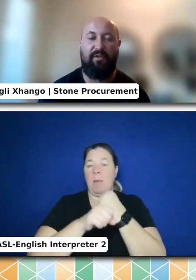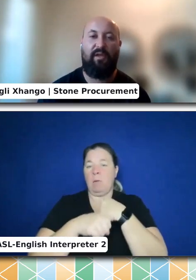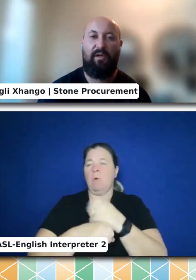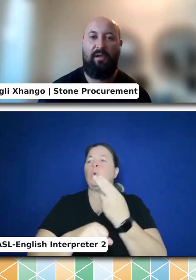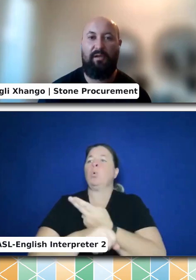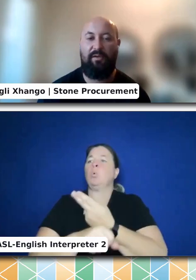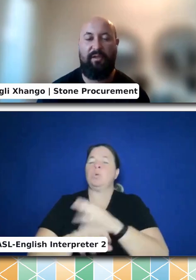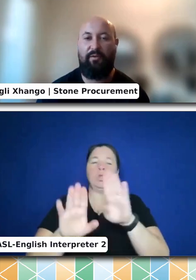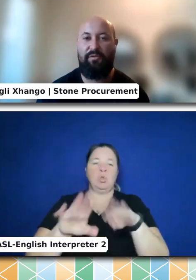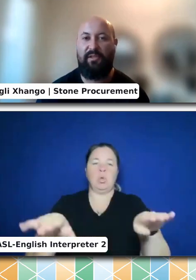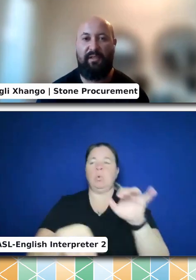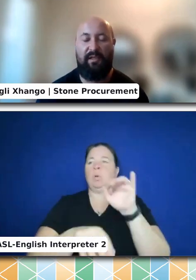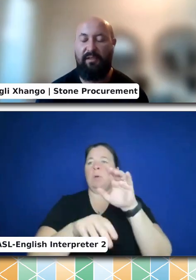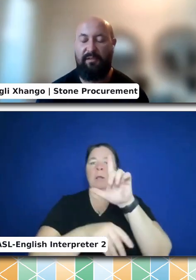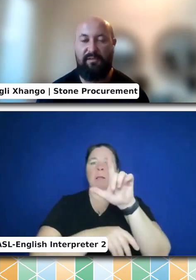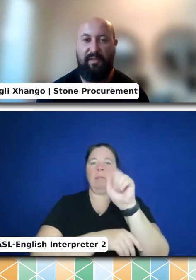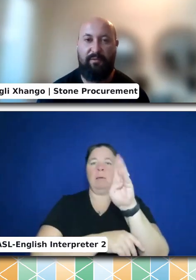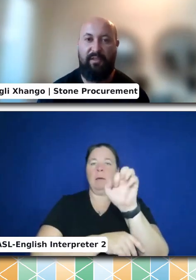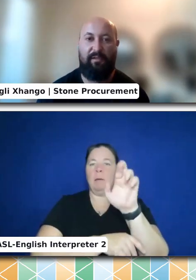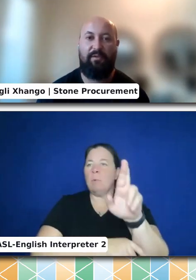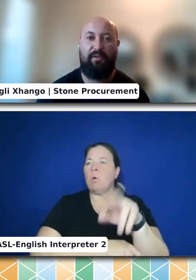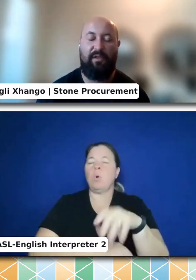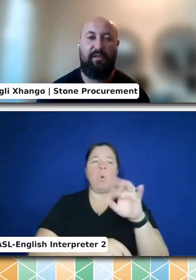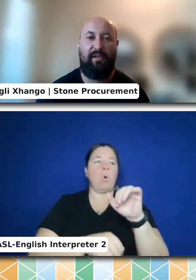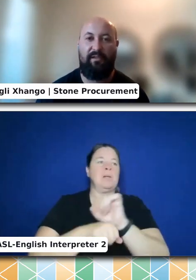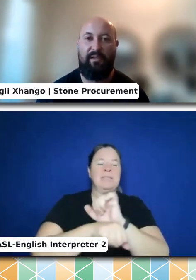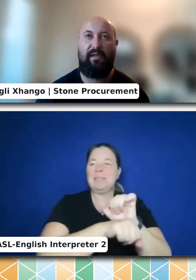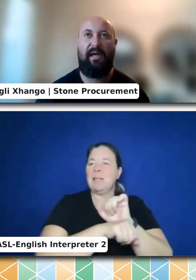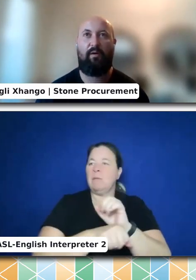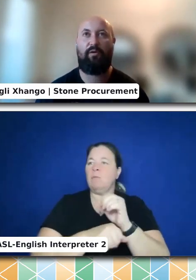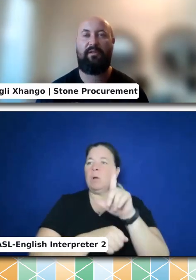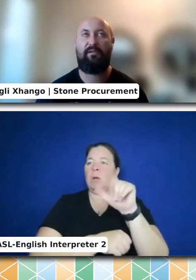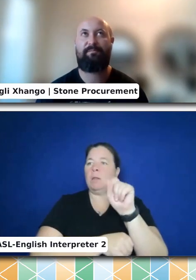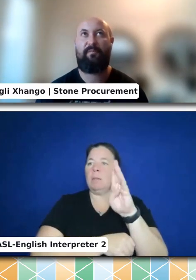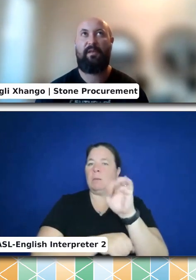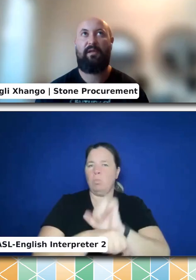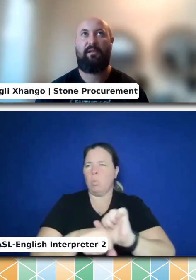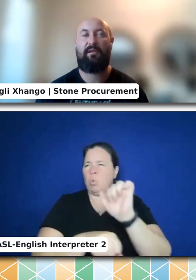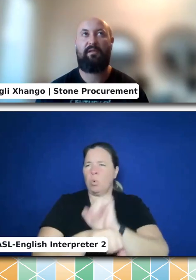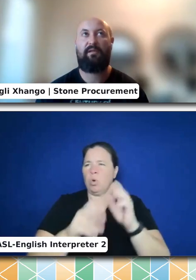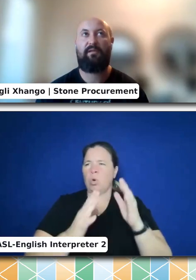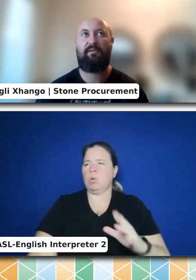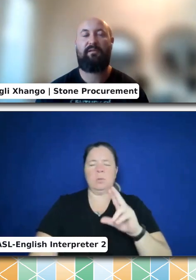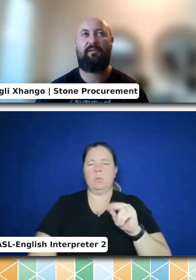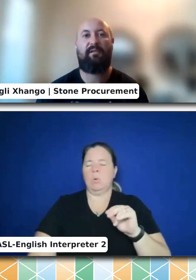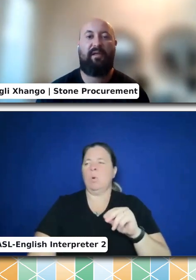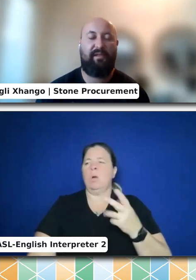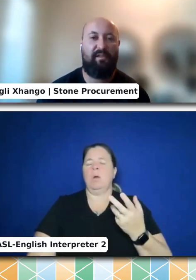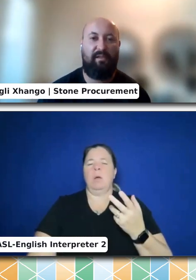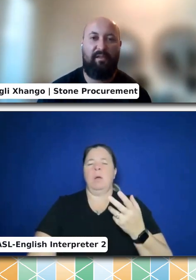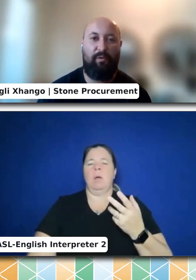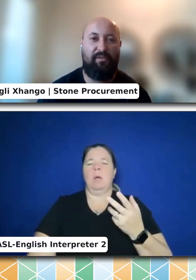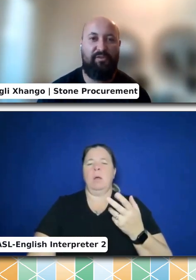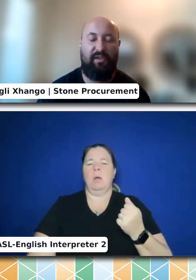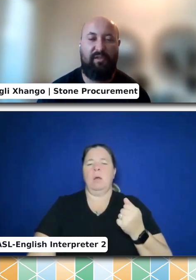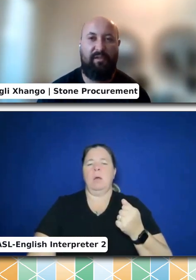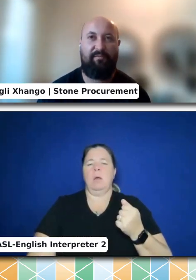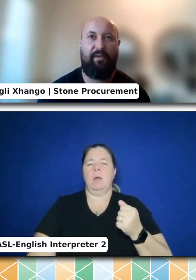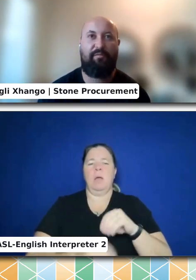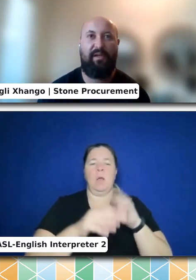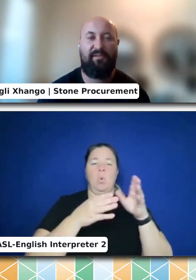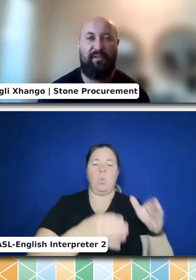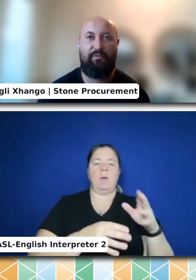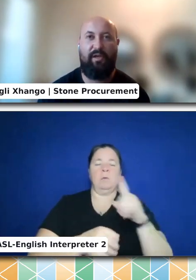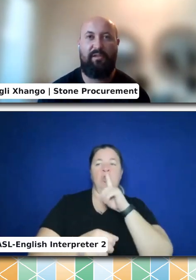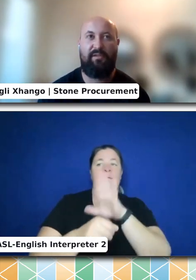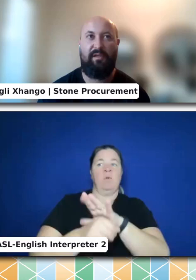Uh, are they using, like, uh, slavery labor, uh, and how are… I guess, in a way, it just, uh, it verifies that you're not.